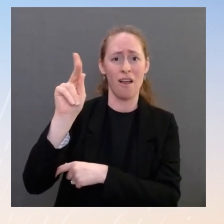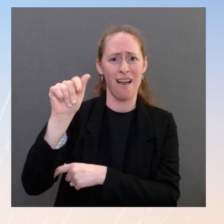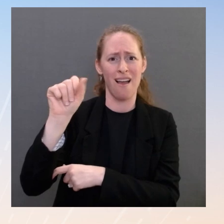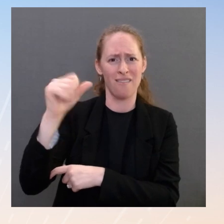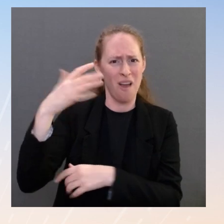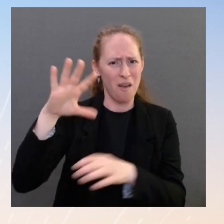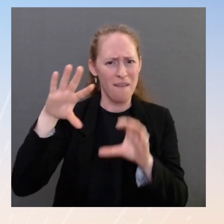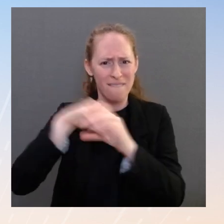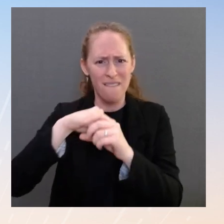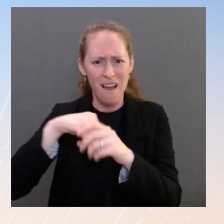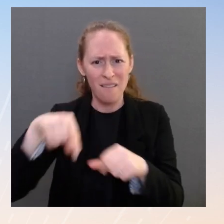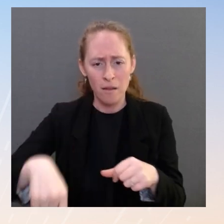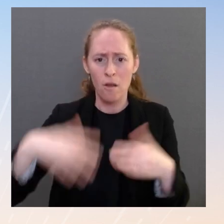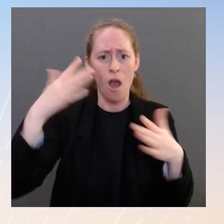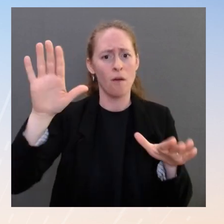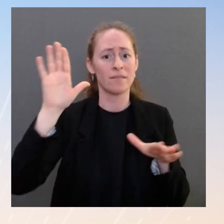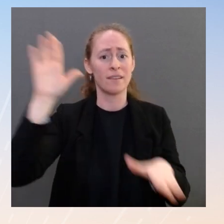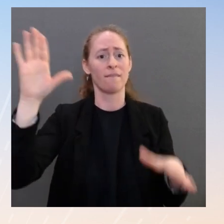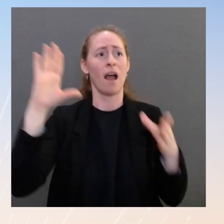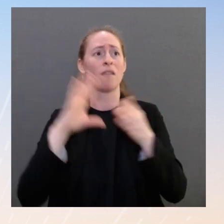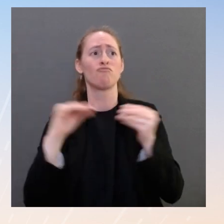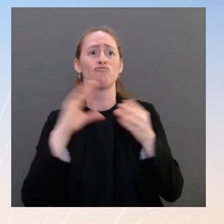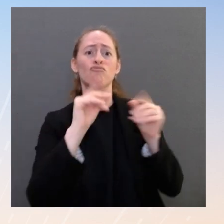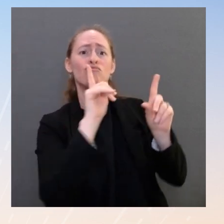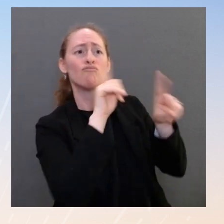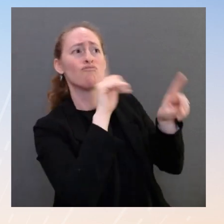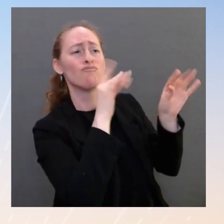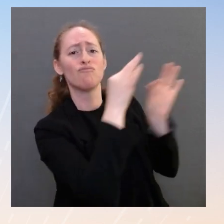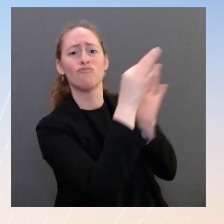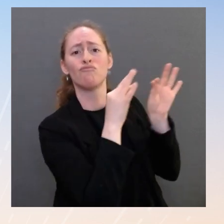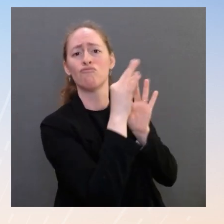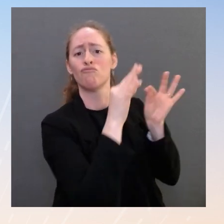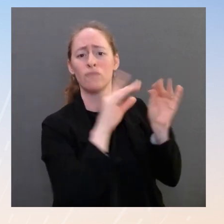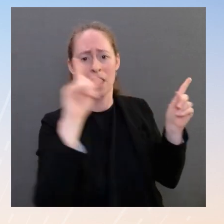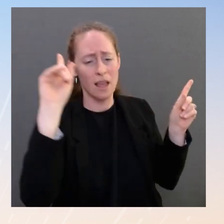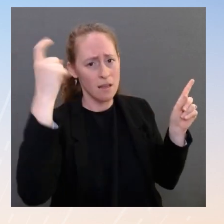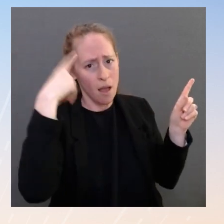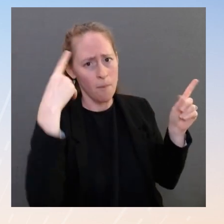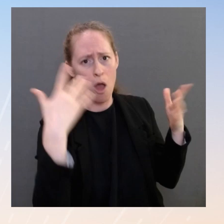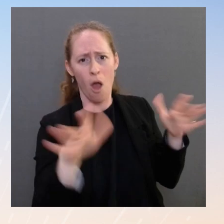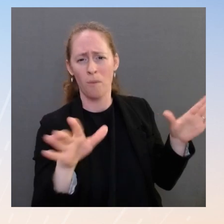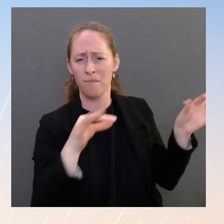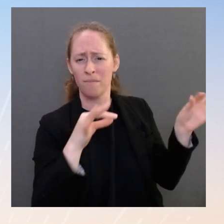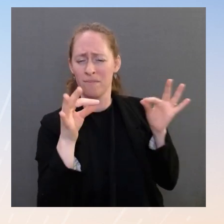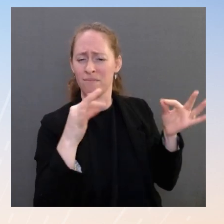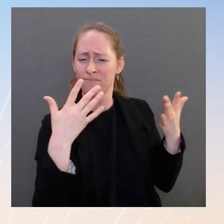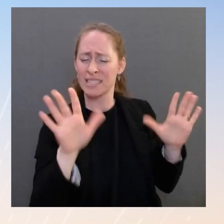is to answer the questions of exactly how the resources he's requesting, and they have identified as needing,